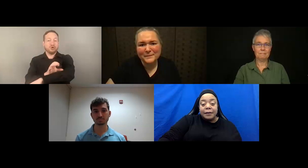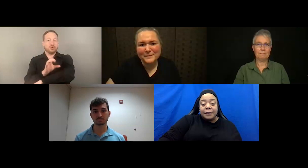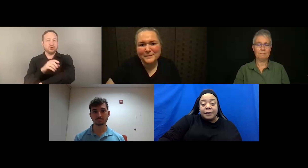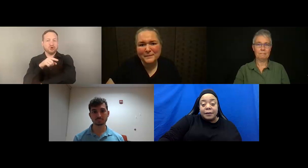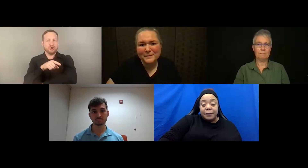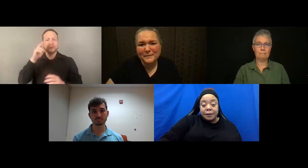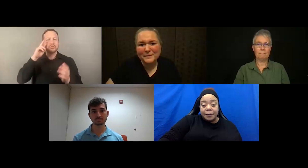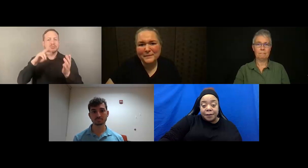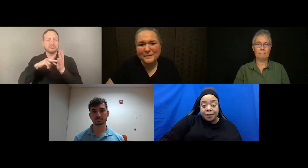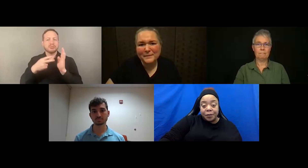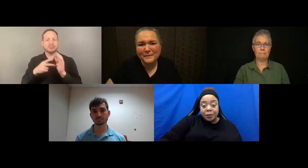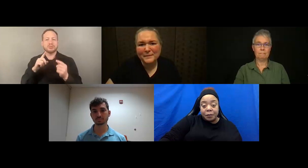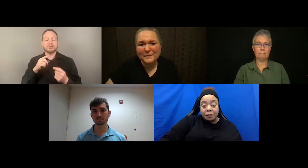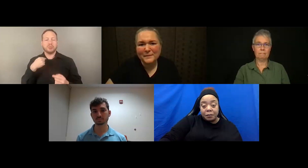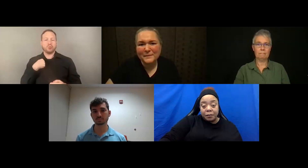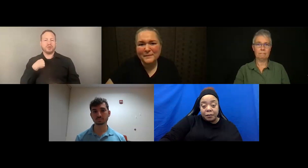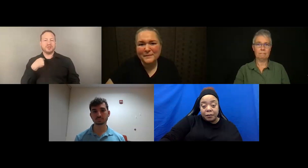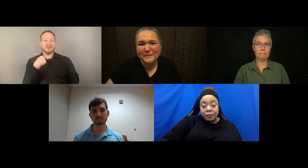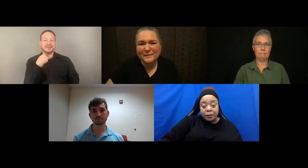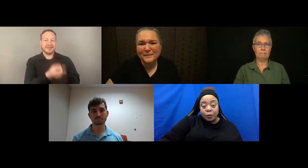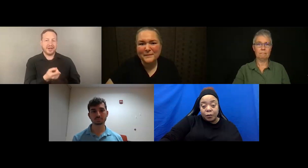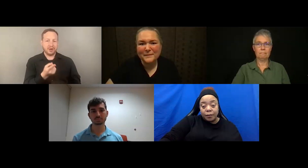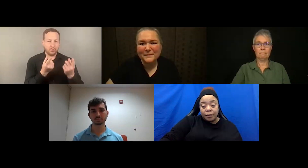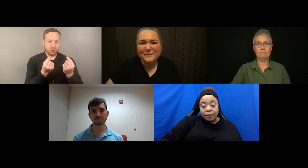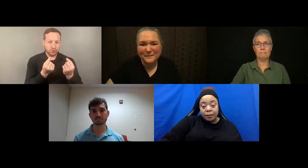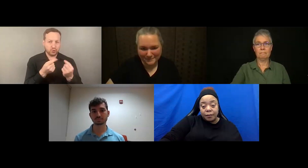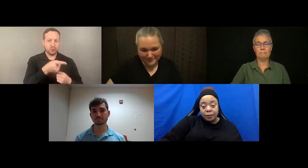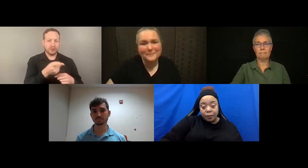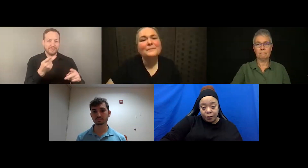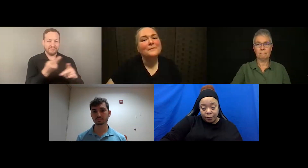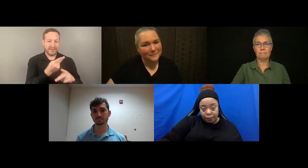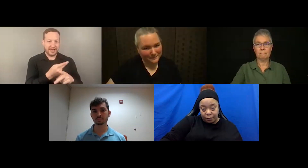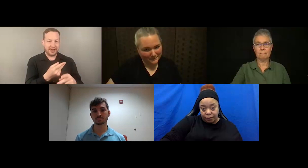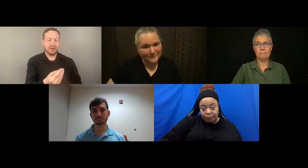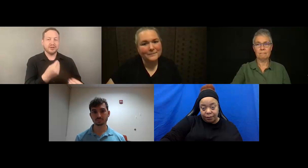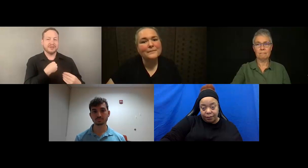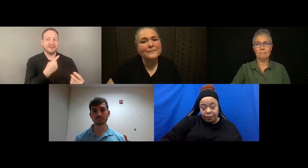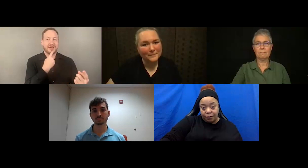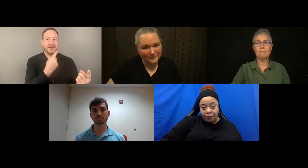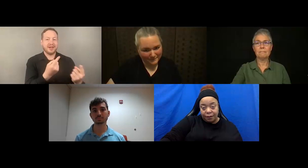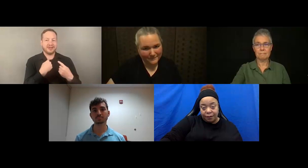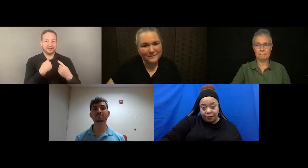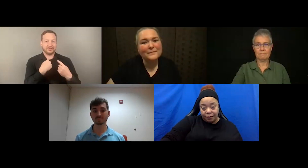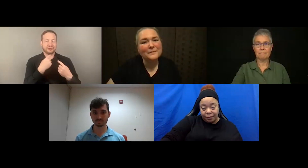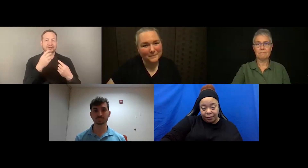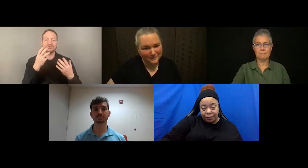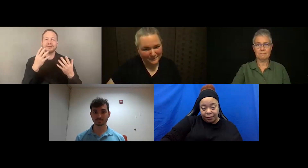Tim: It's a computer. That means we have to tell it what to do. We feed it, it calculates and then gives us